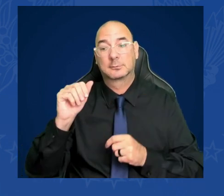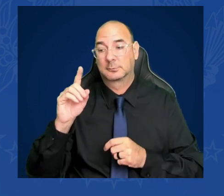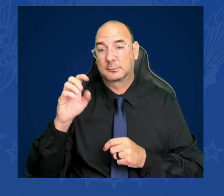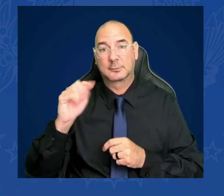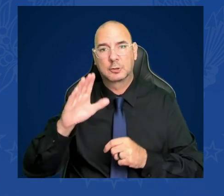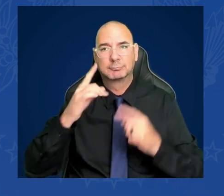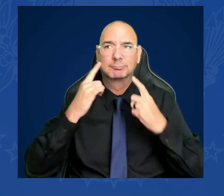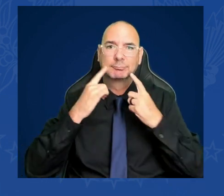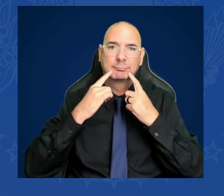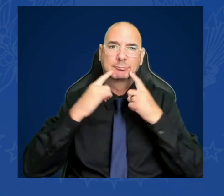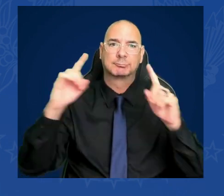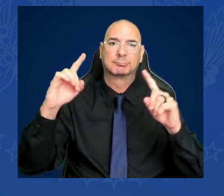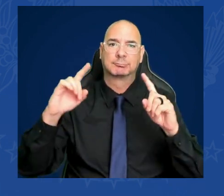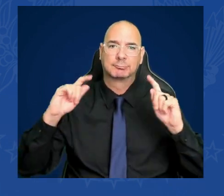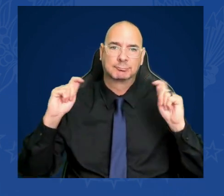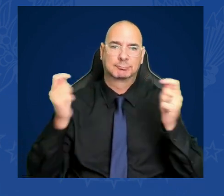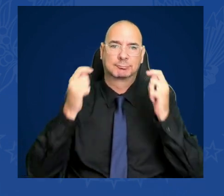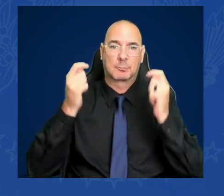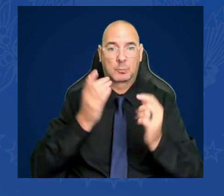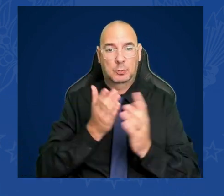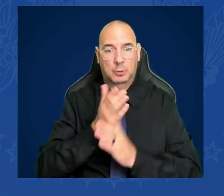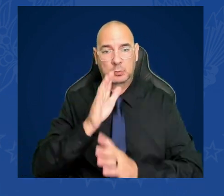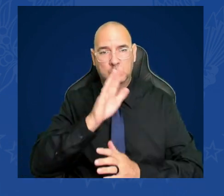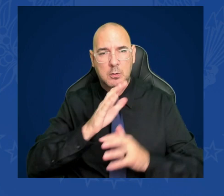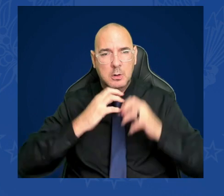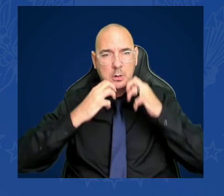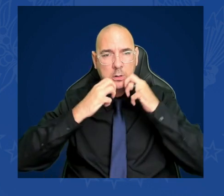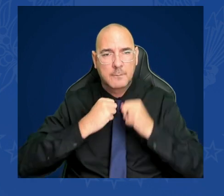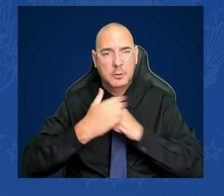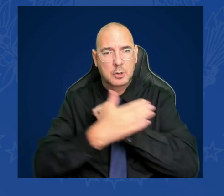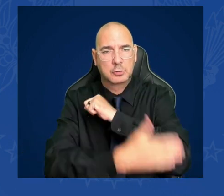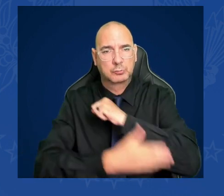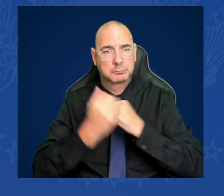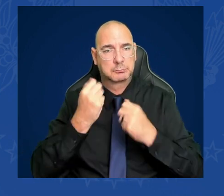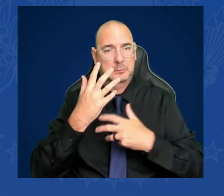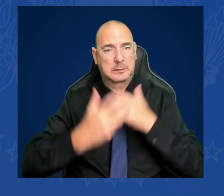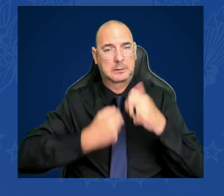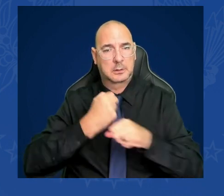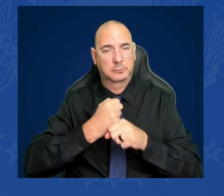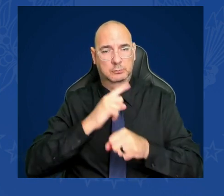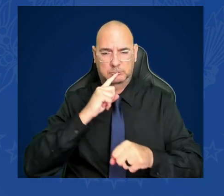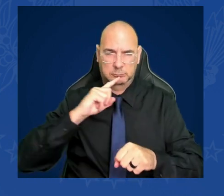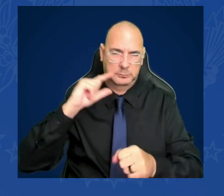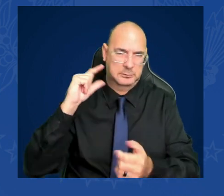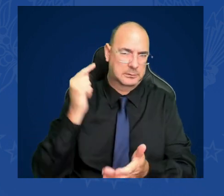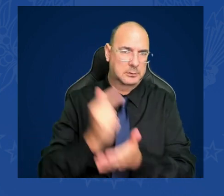and for years of dedication. You challenge your strength on Cadet Memorial Field